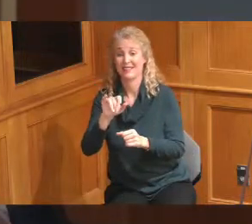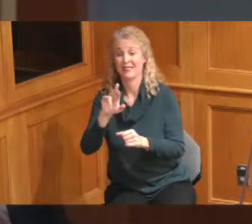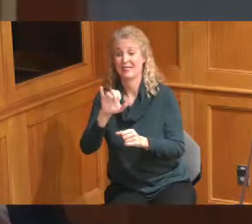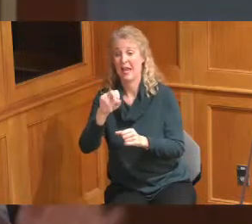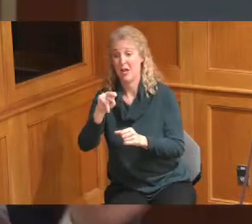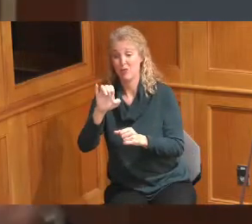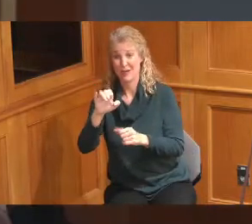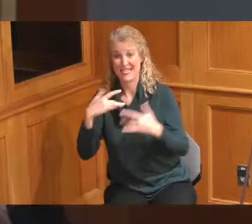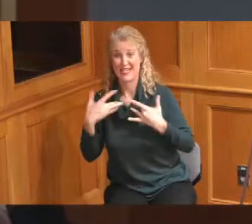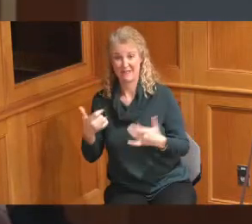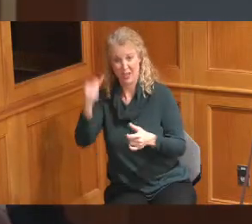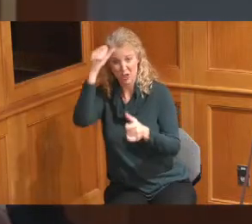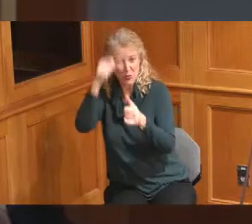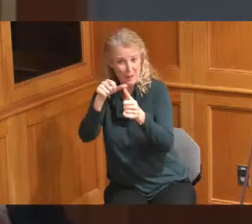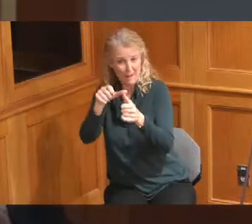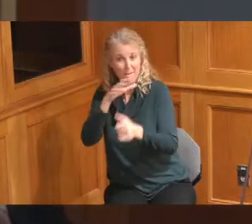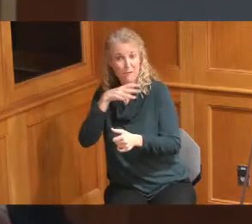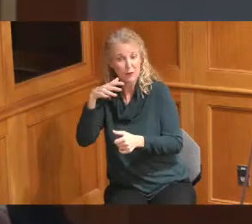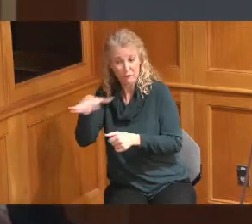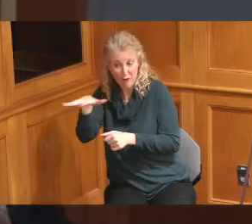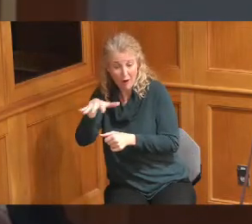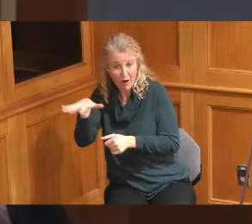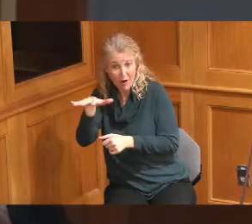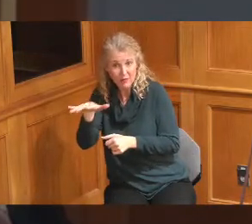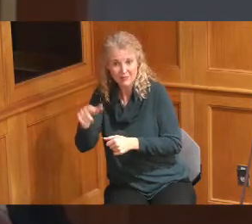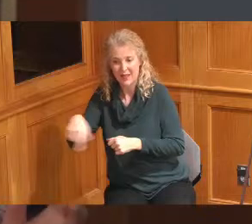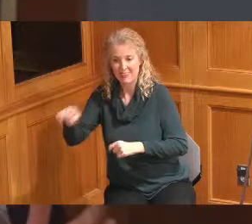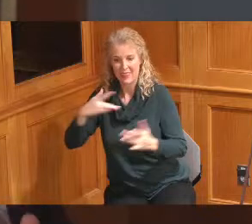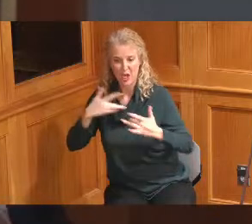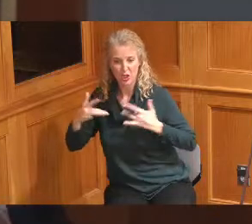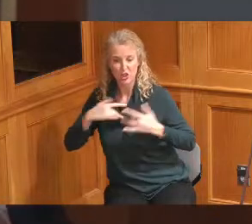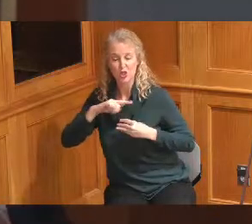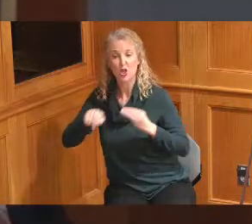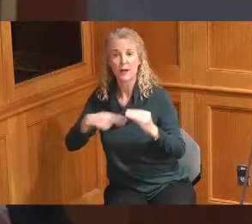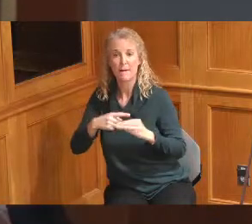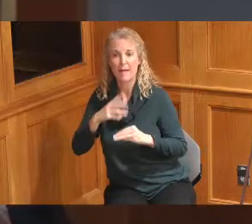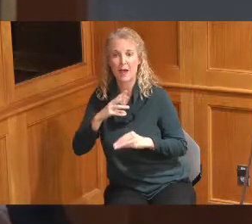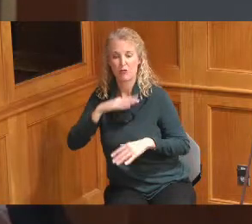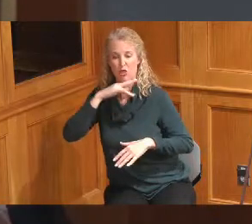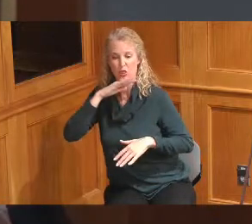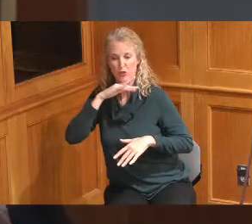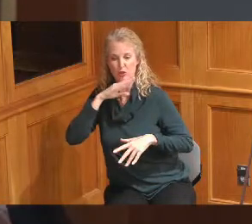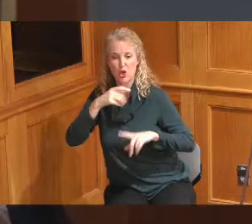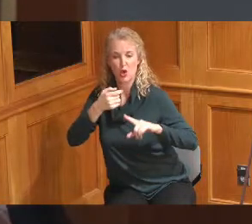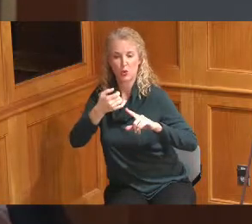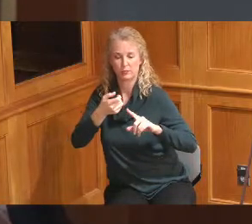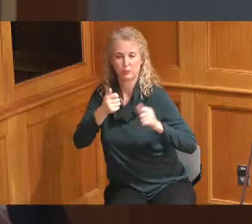was some Farms out toward that area and there was concerns about soil and egg and like that and so